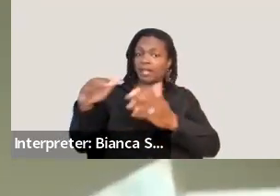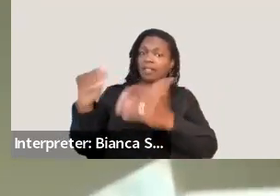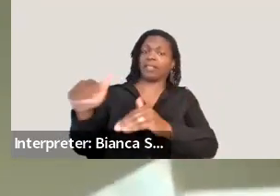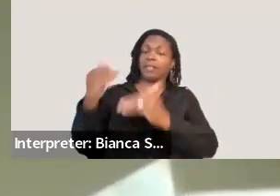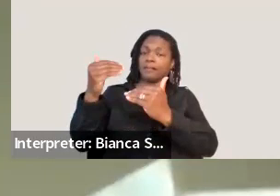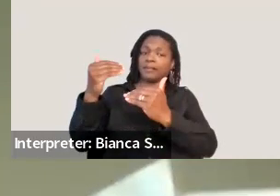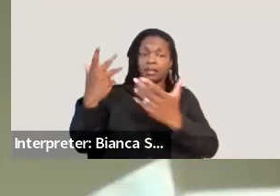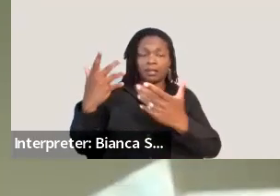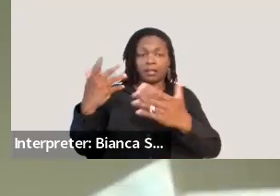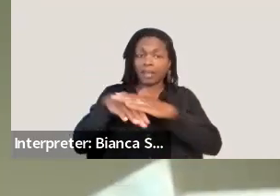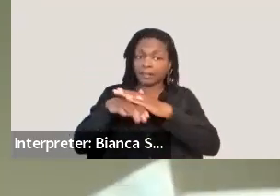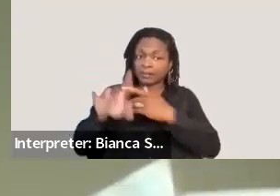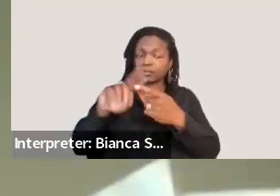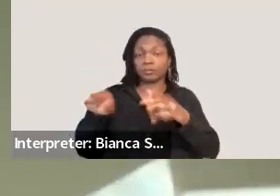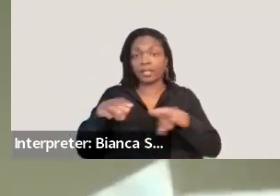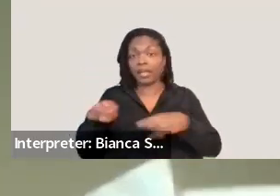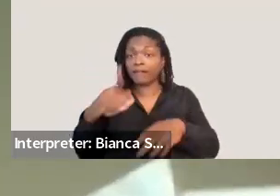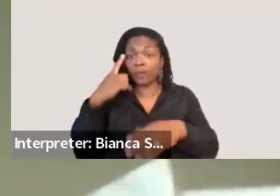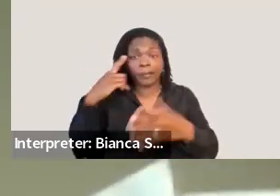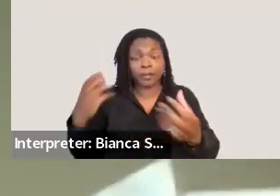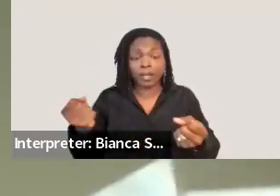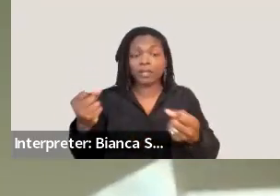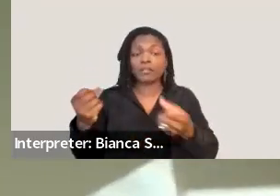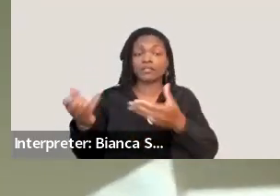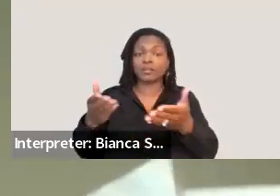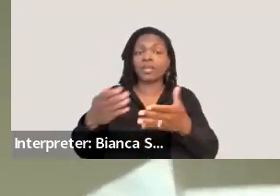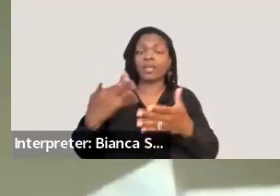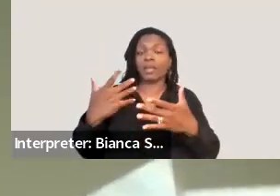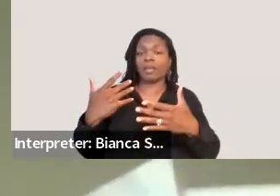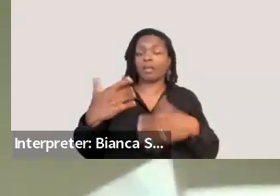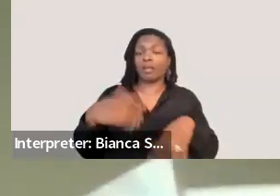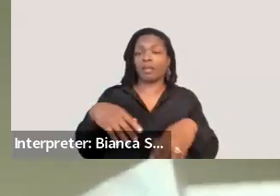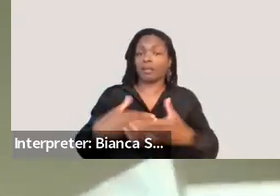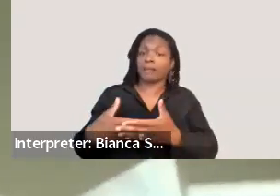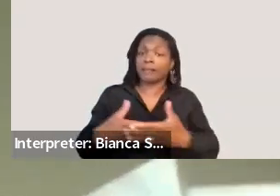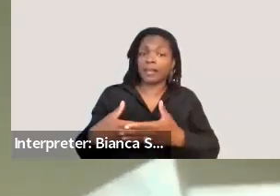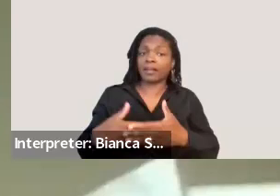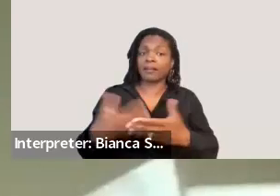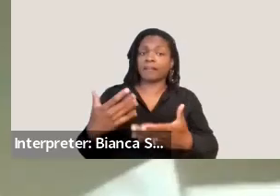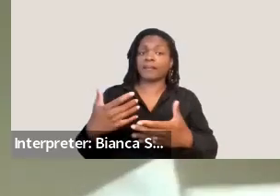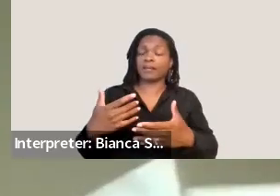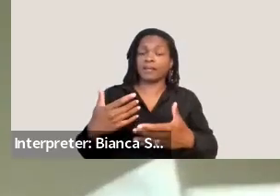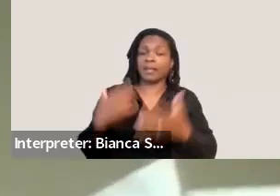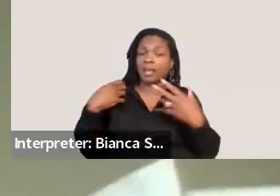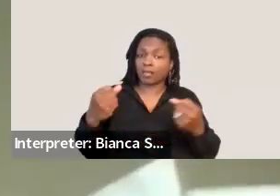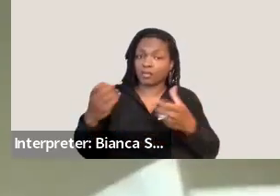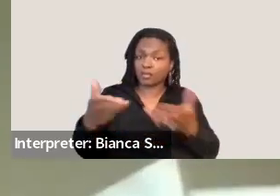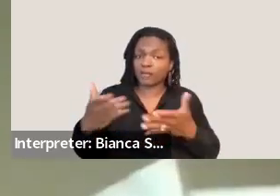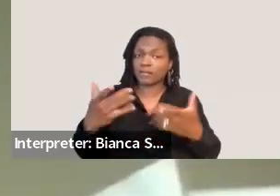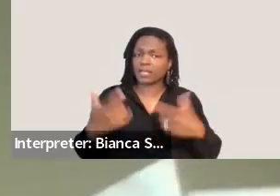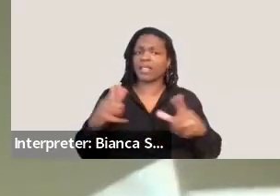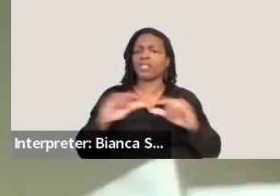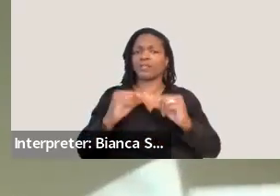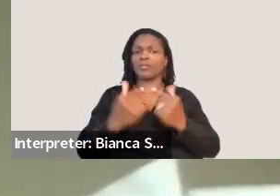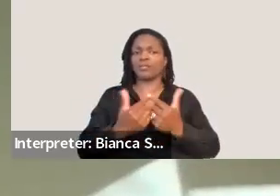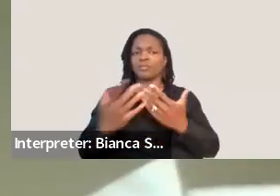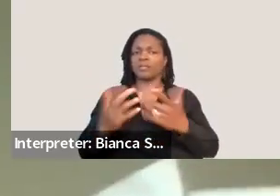As well as make feed on maternal health services. And it allows the group. To actually talk about what this looks like.